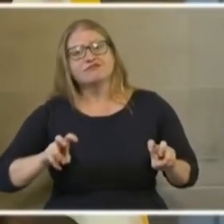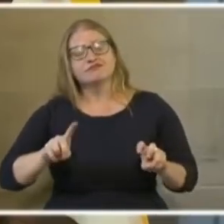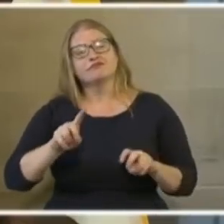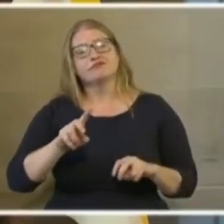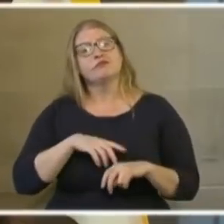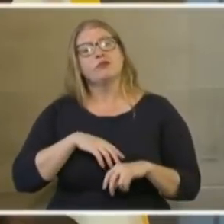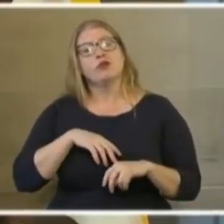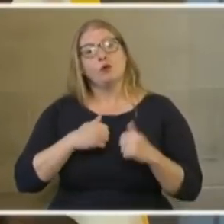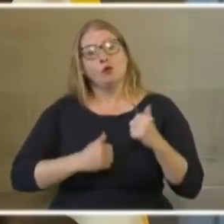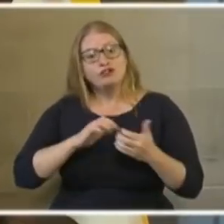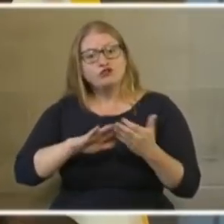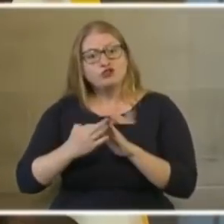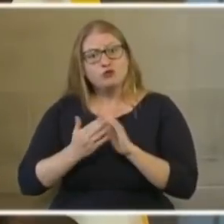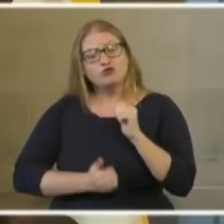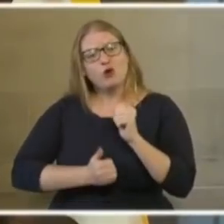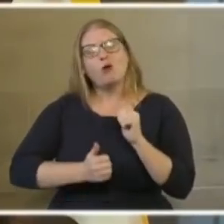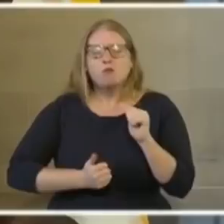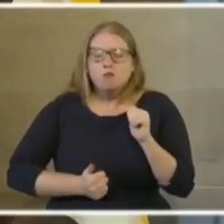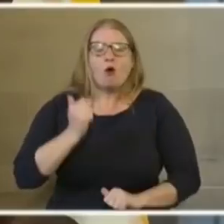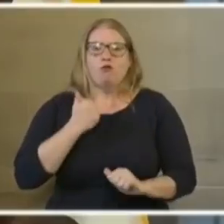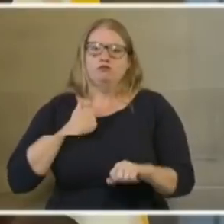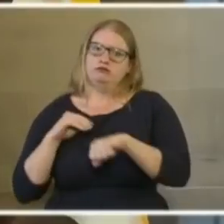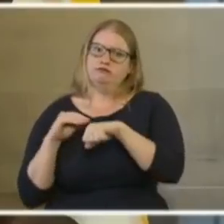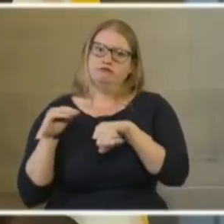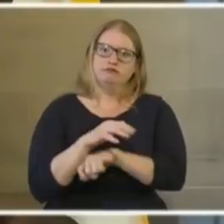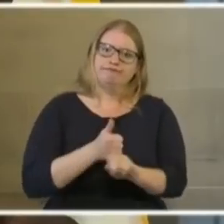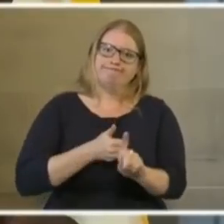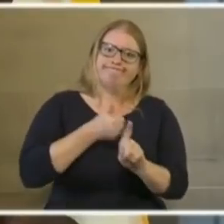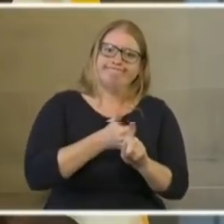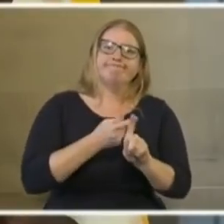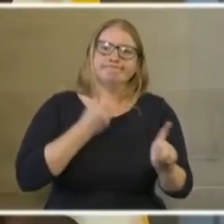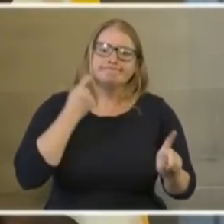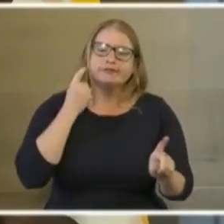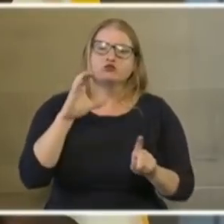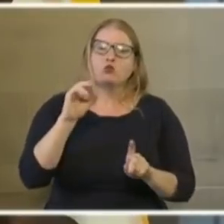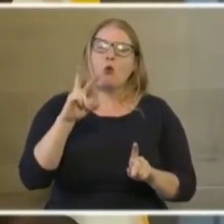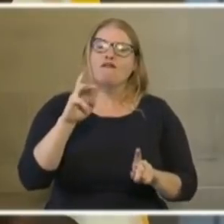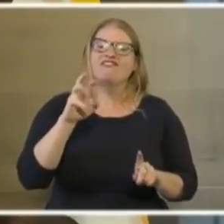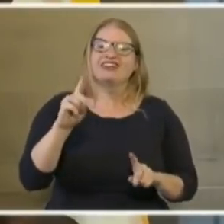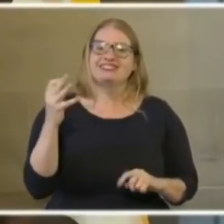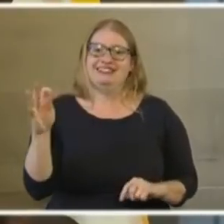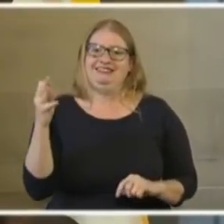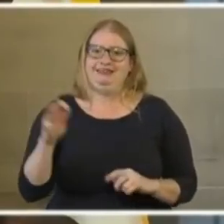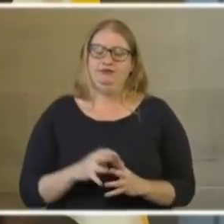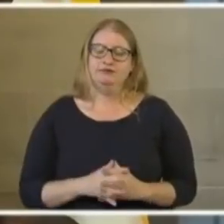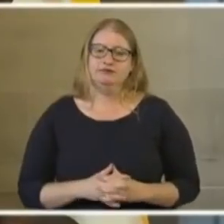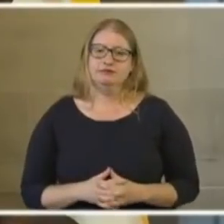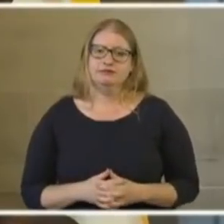DISEASE AFFECTING THE LATIN X POPULATION. AND WE ARE CONTINUING TO EXPAND LOW BARRIER TESTING TO